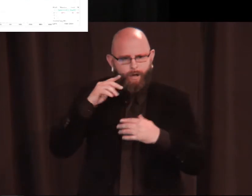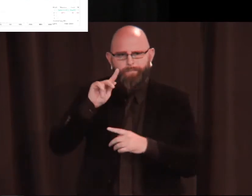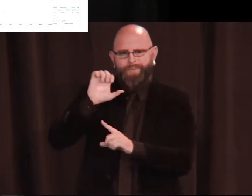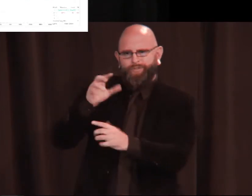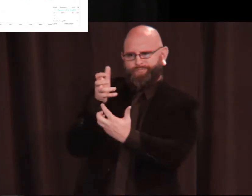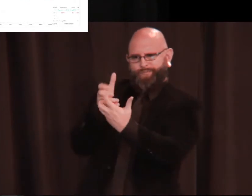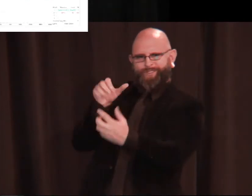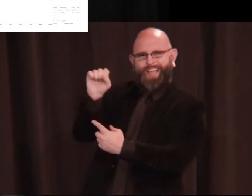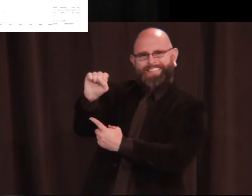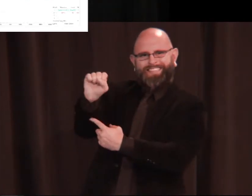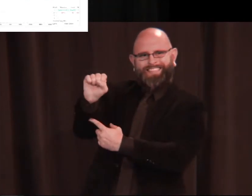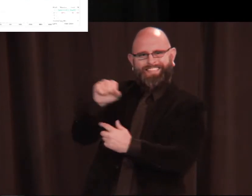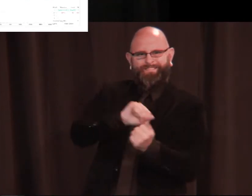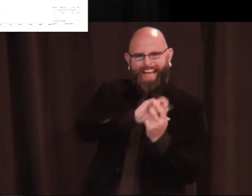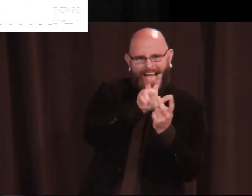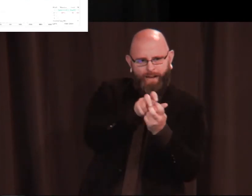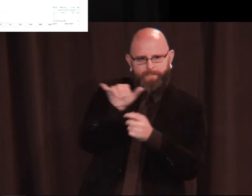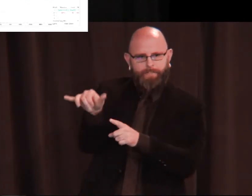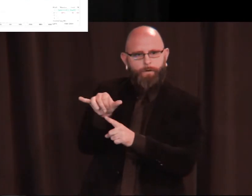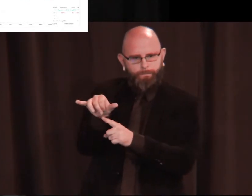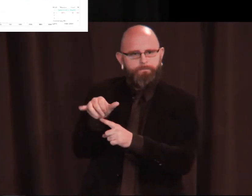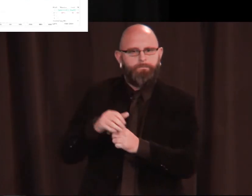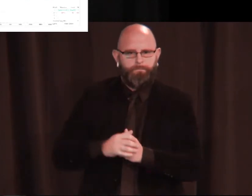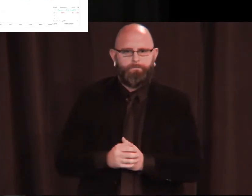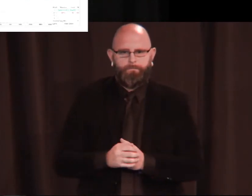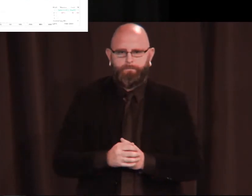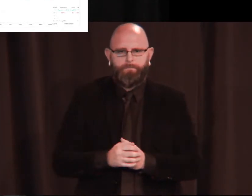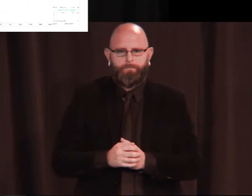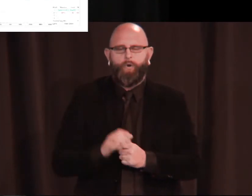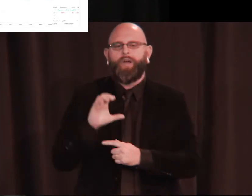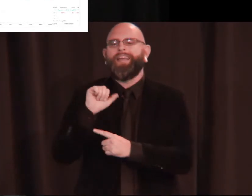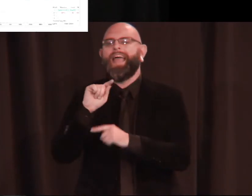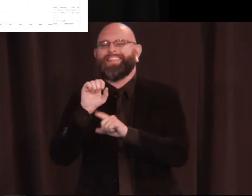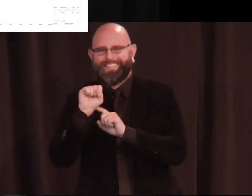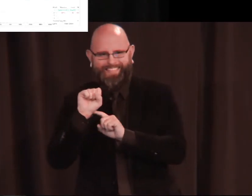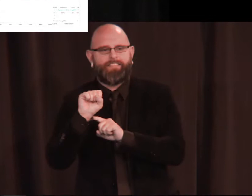Past tense, he walked to the store, again, that's high-frequency information.